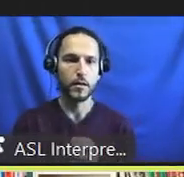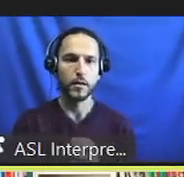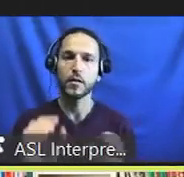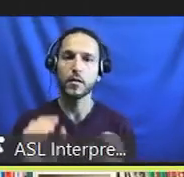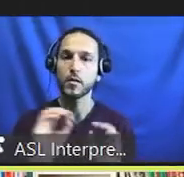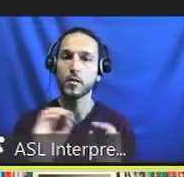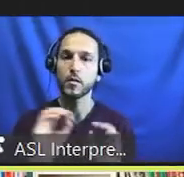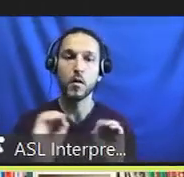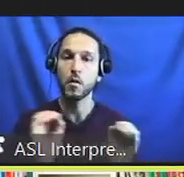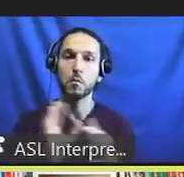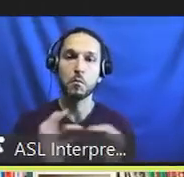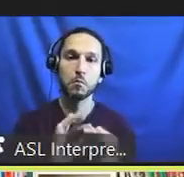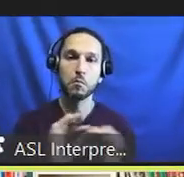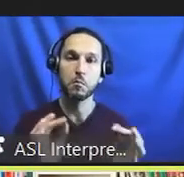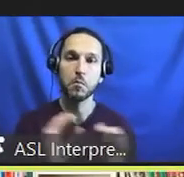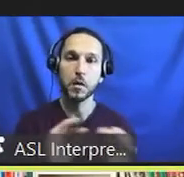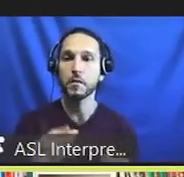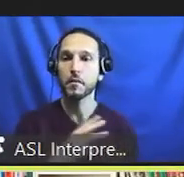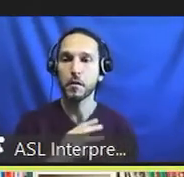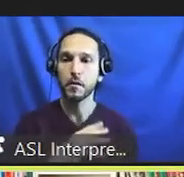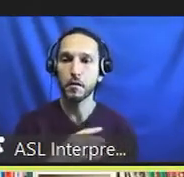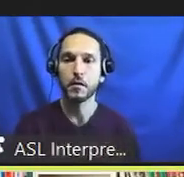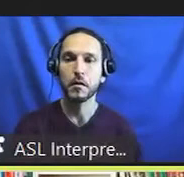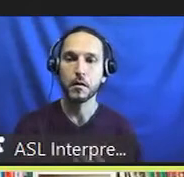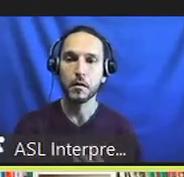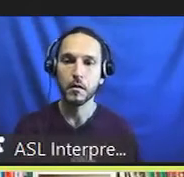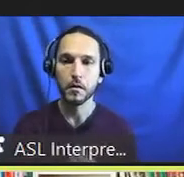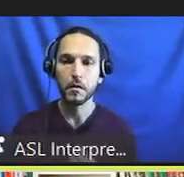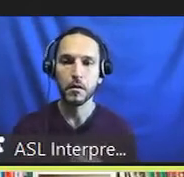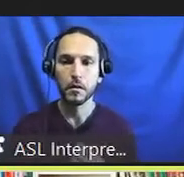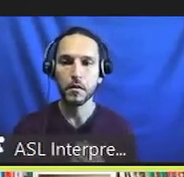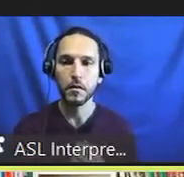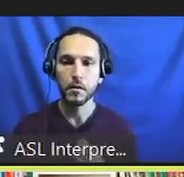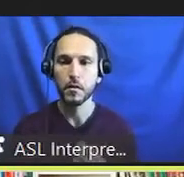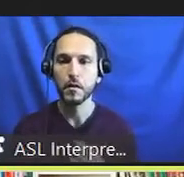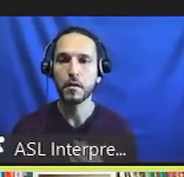which is kind of rare. We usually get-- here we go.